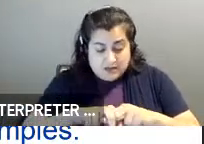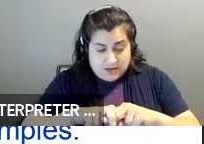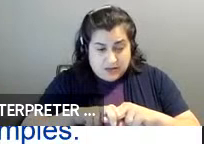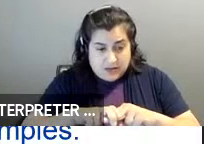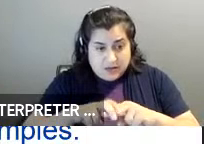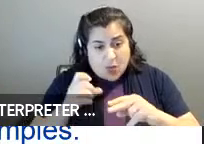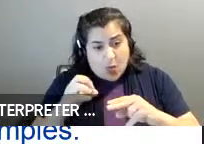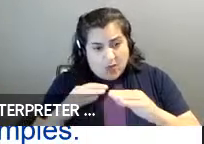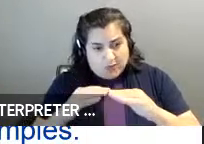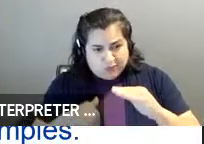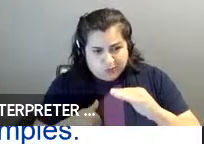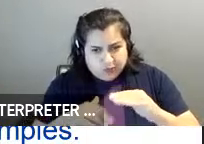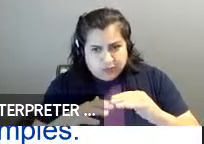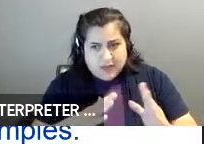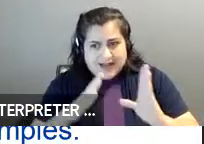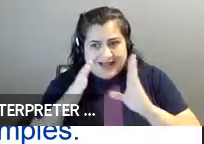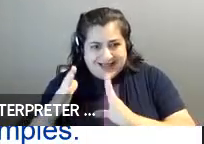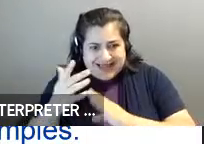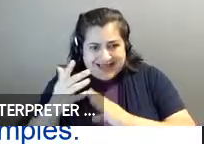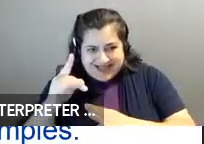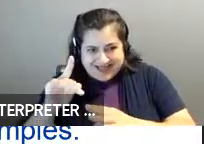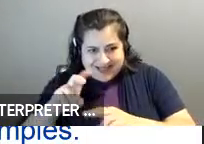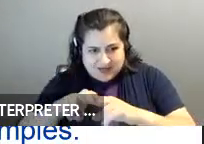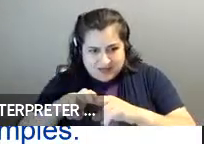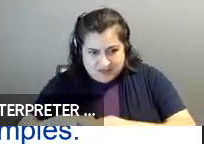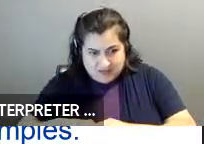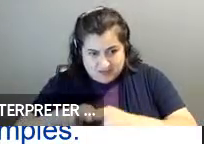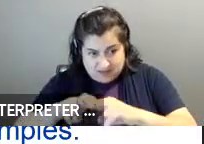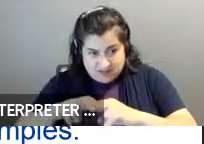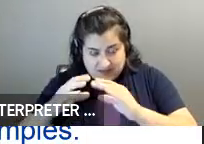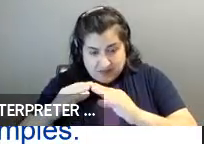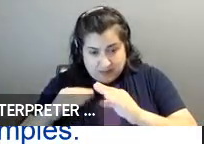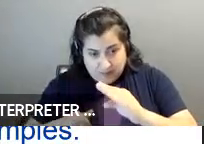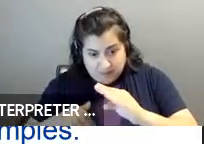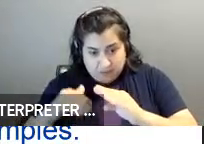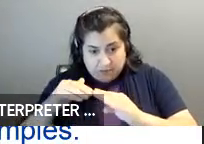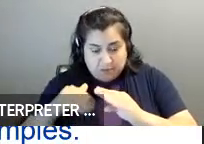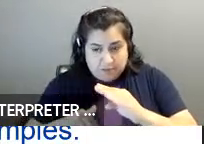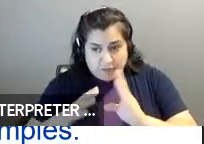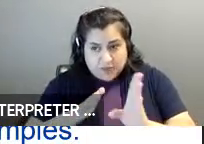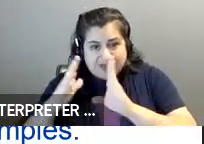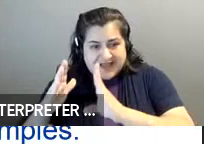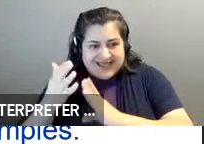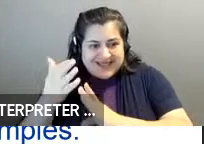Again, for my presentation I focused primarily on these seat heights because we were interested